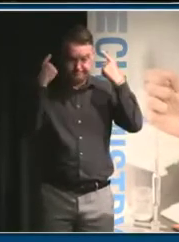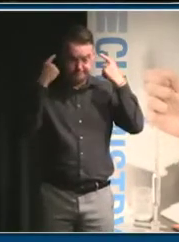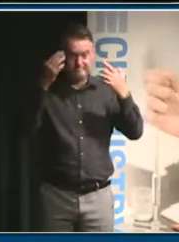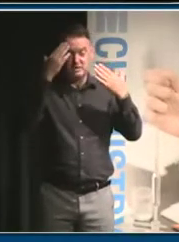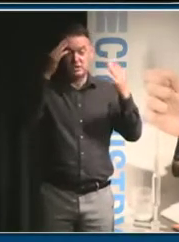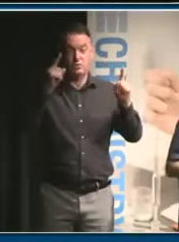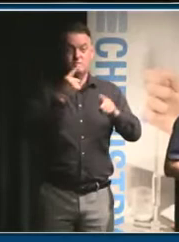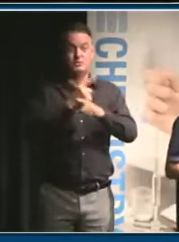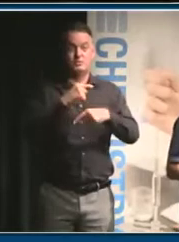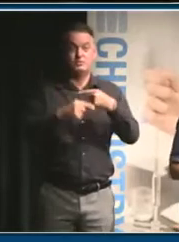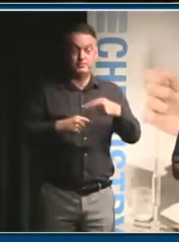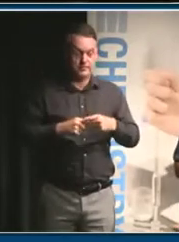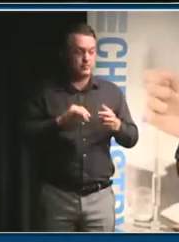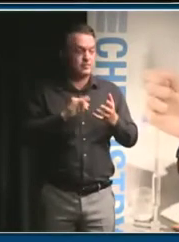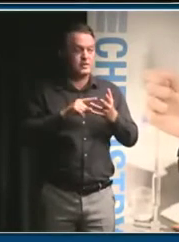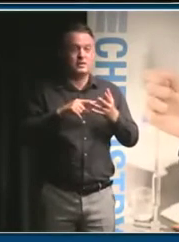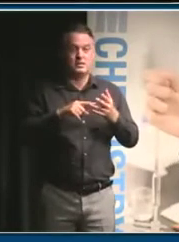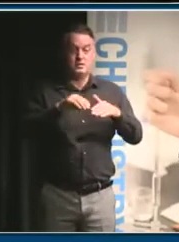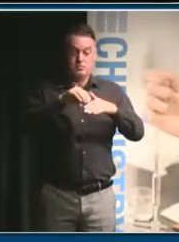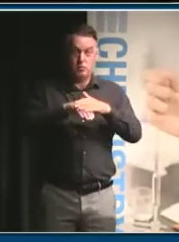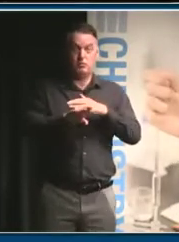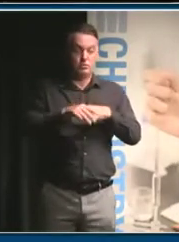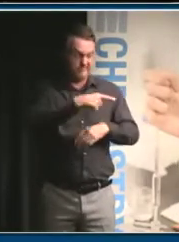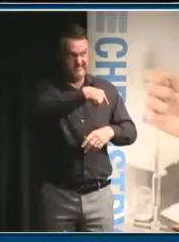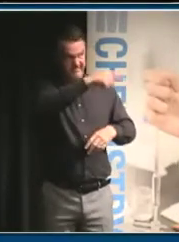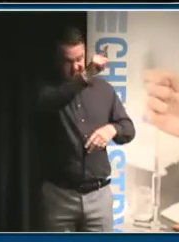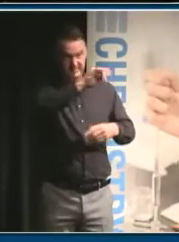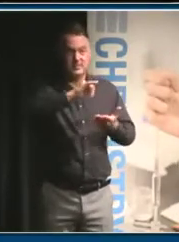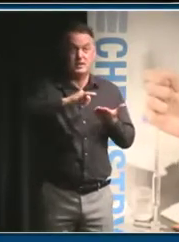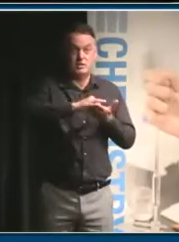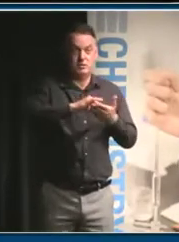what I’m talking about so Polaroid stuck me on an airplane and sent me to Washington DC.